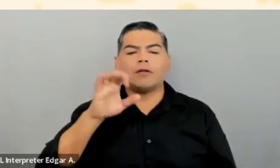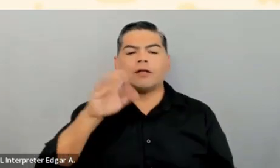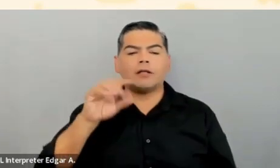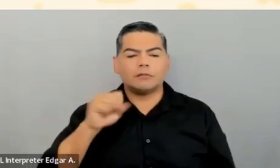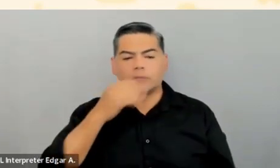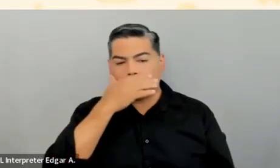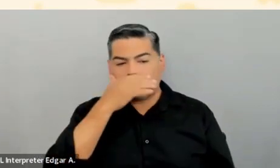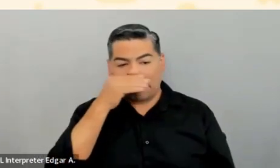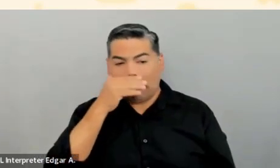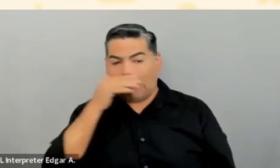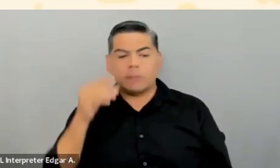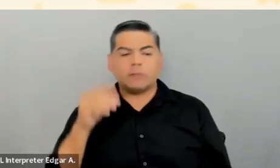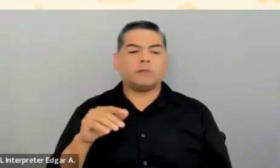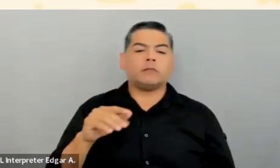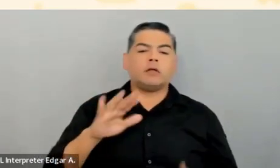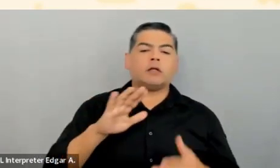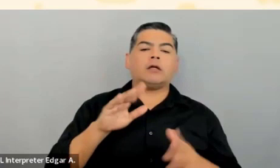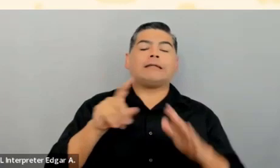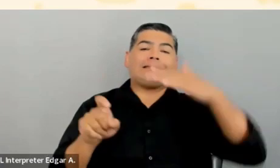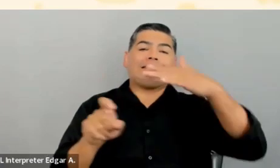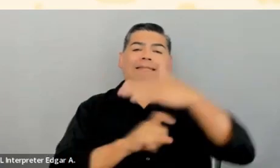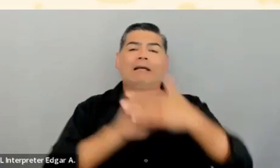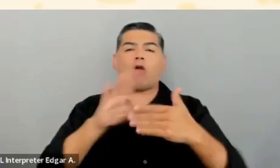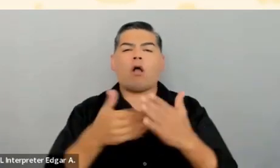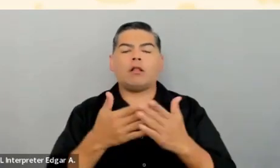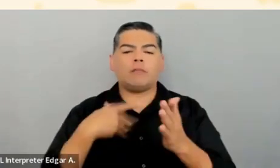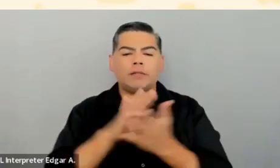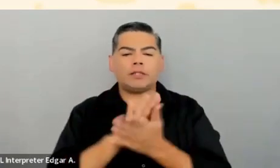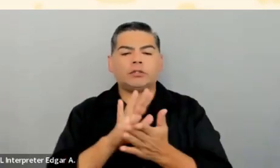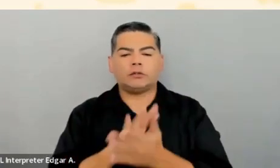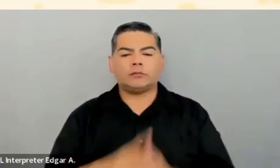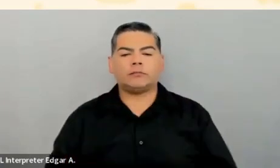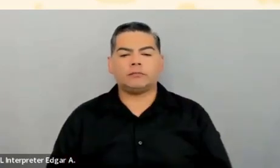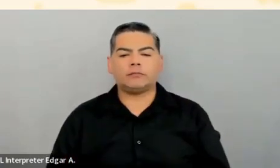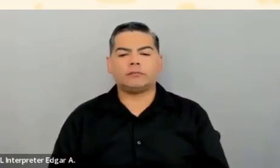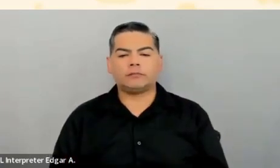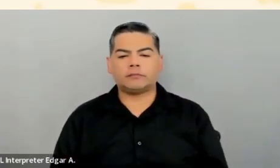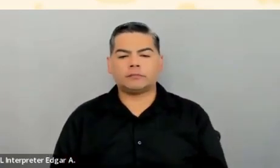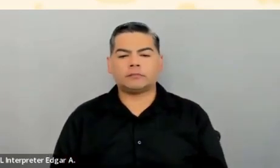And in the AX, I am just going to scan all of my page and it says,